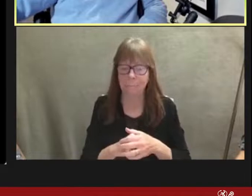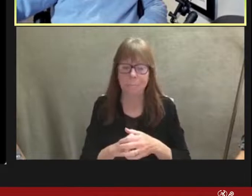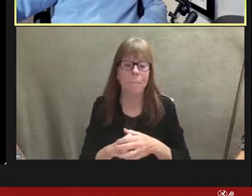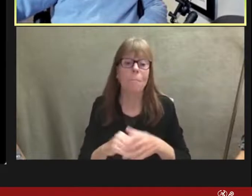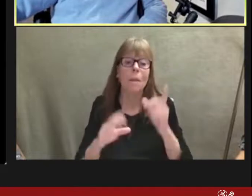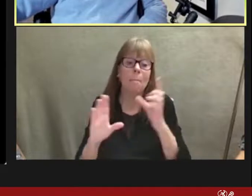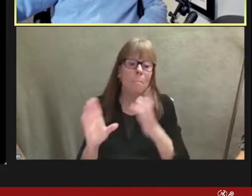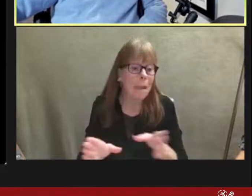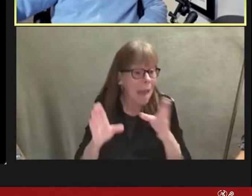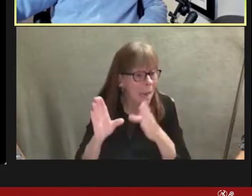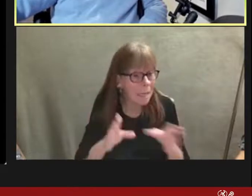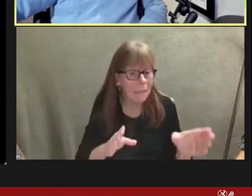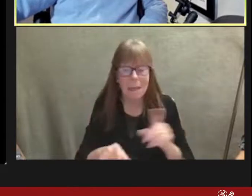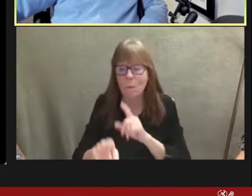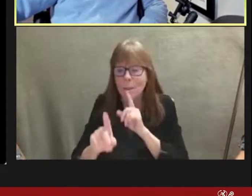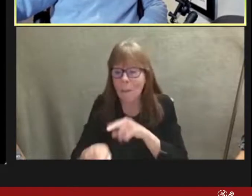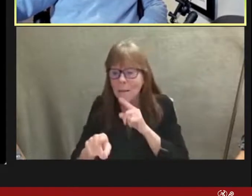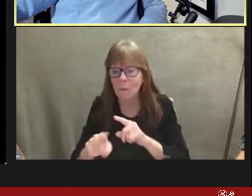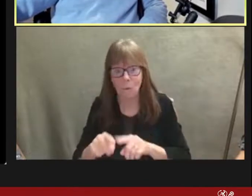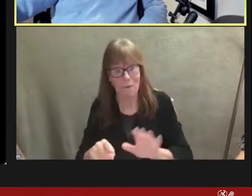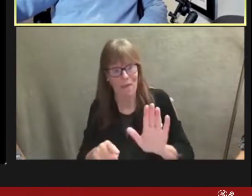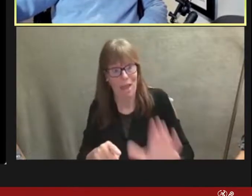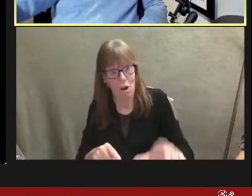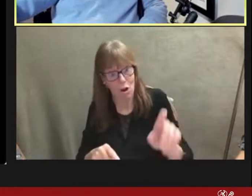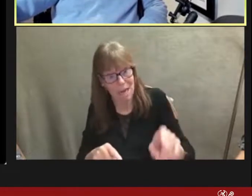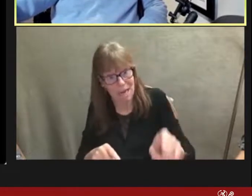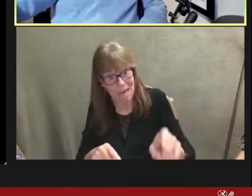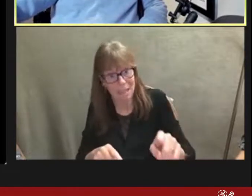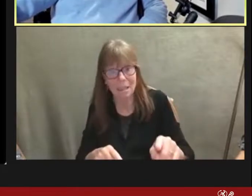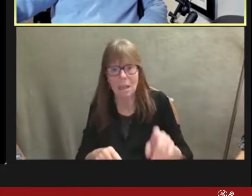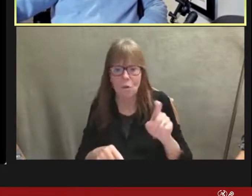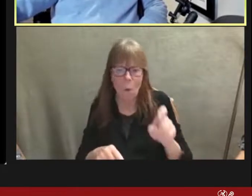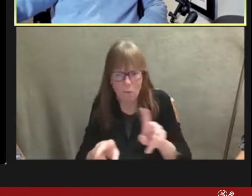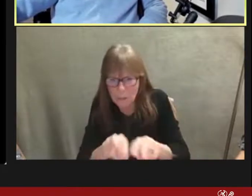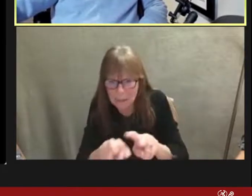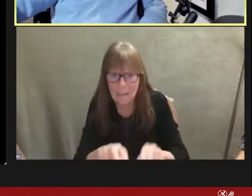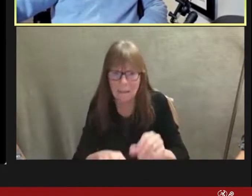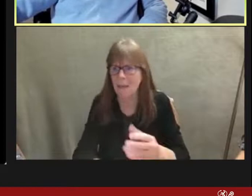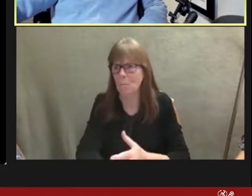and response could be assessed and improved upon. This data should be captured across